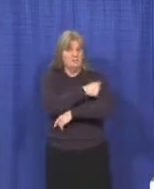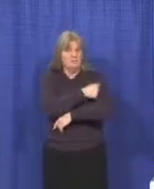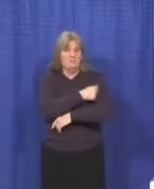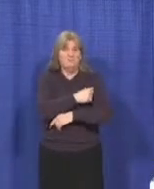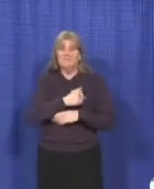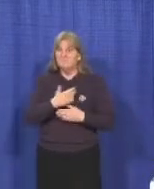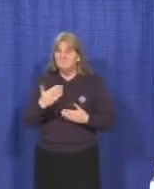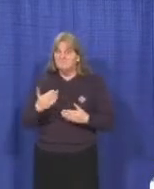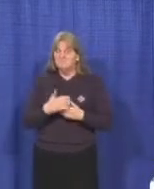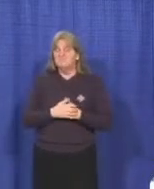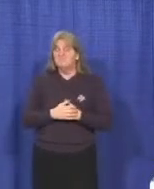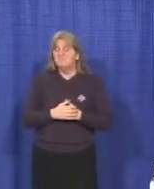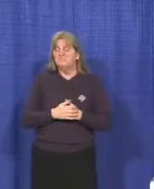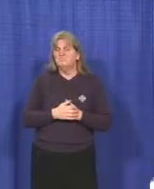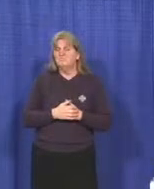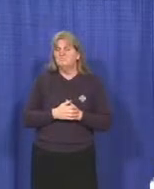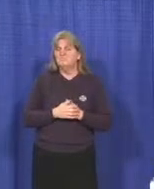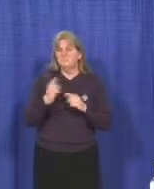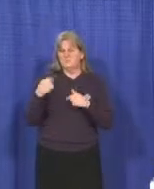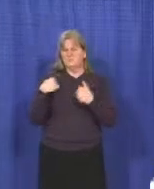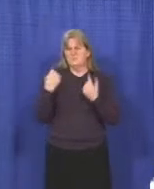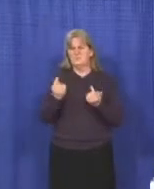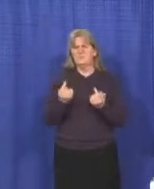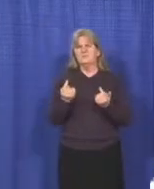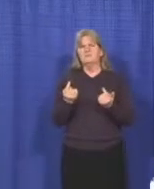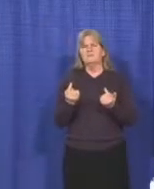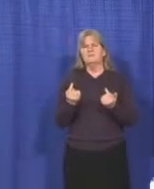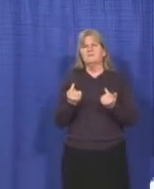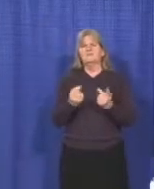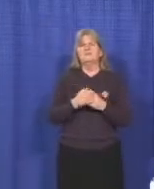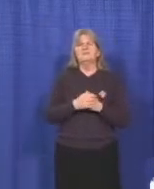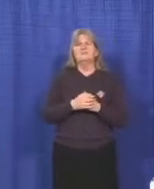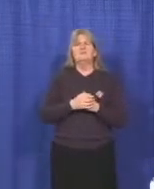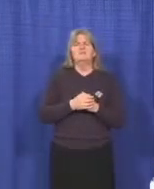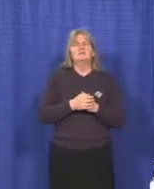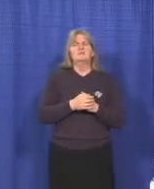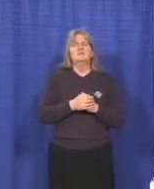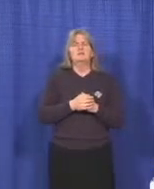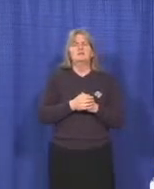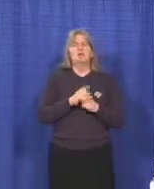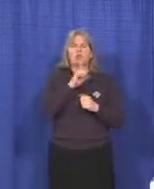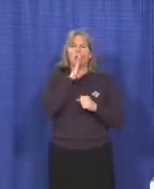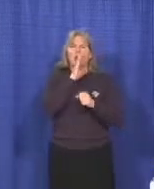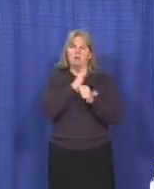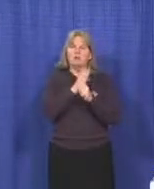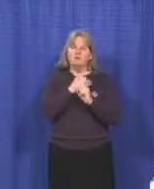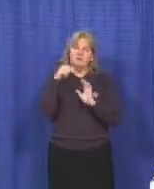Yukoners. There have been no confirmed